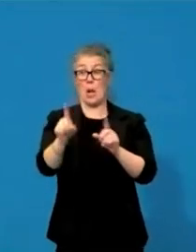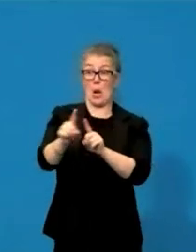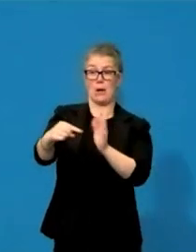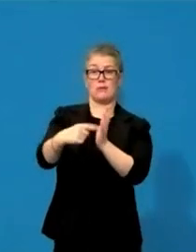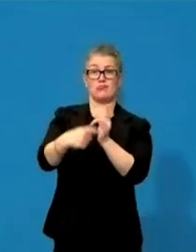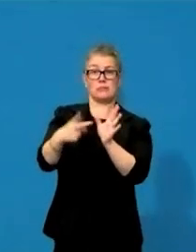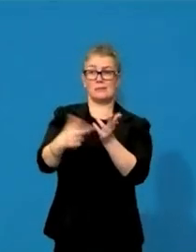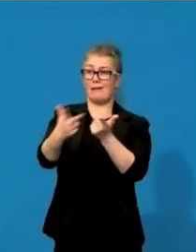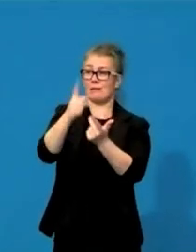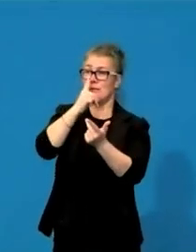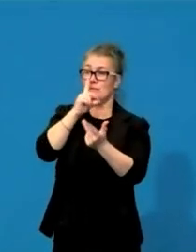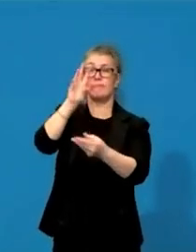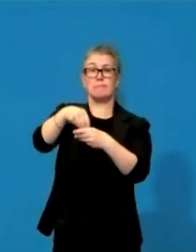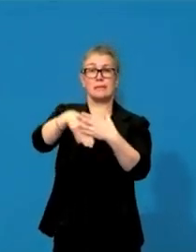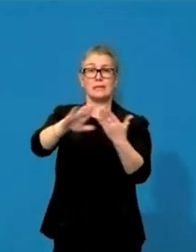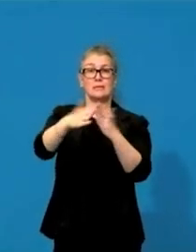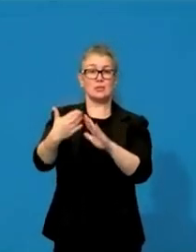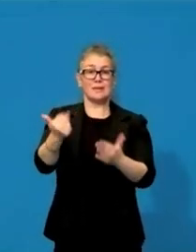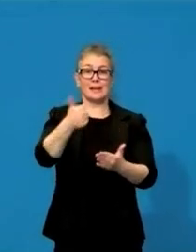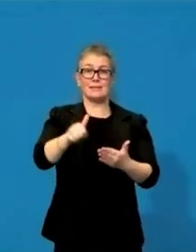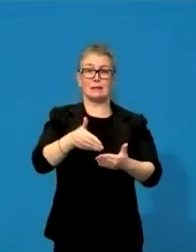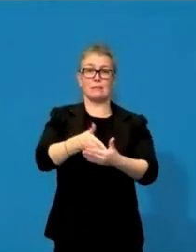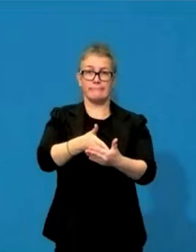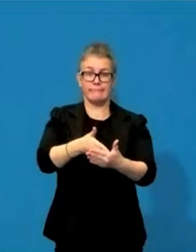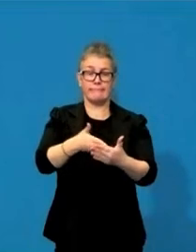still there in terms of getting the benefit to the individual.